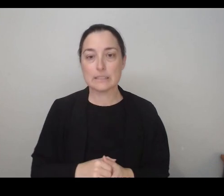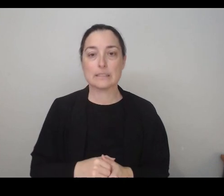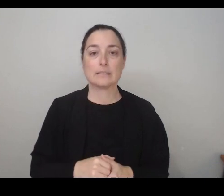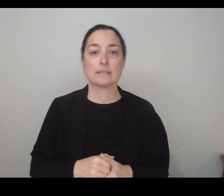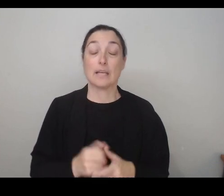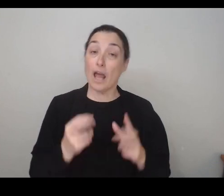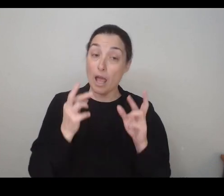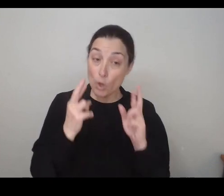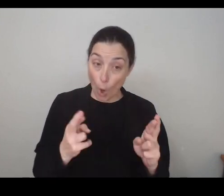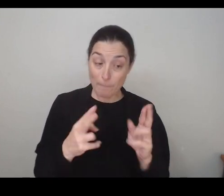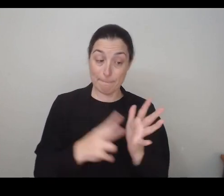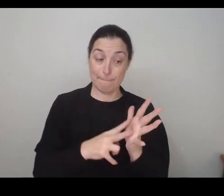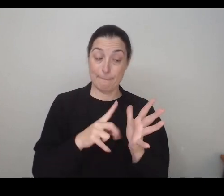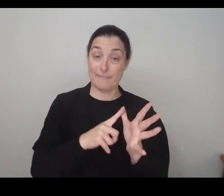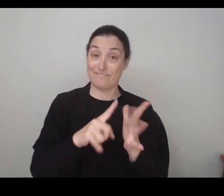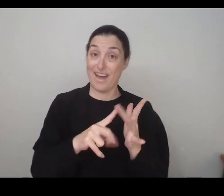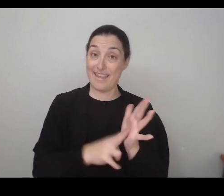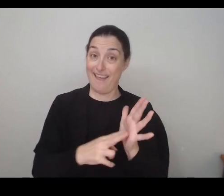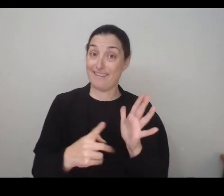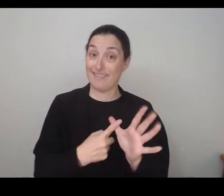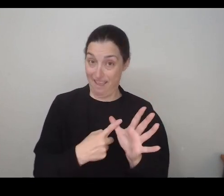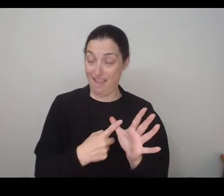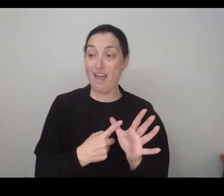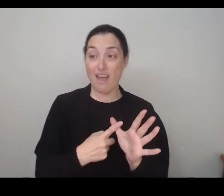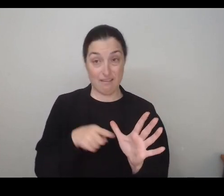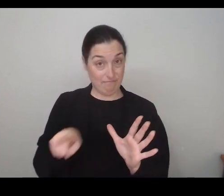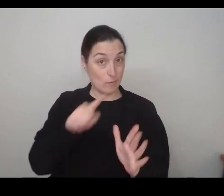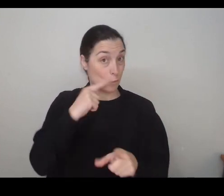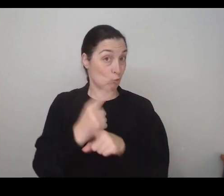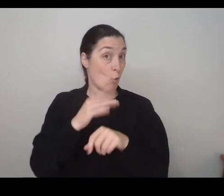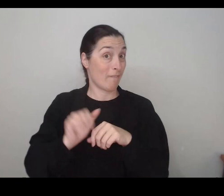who works on Gauguin writing, will do it today.